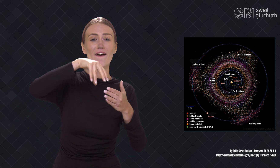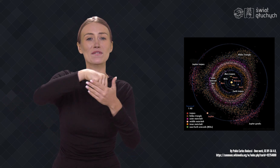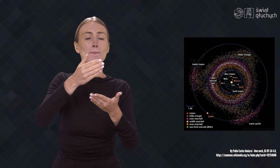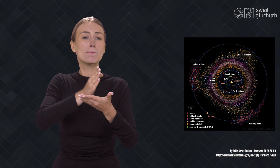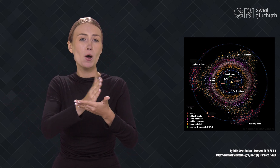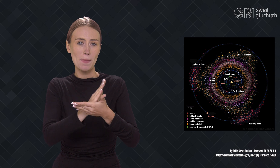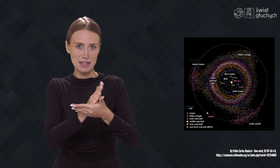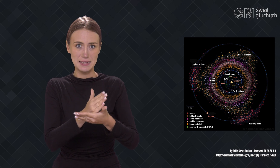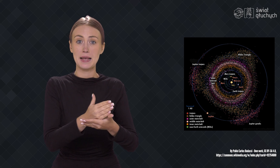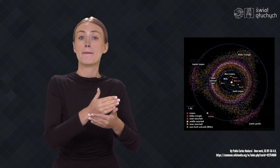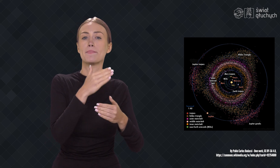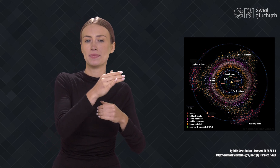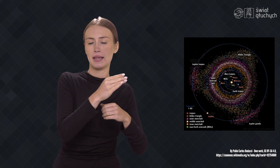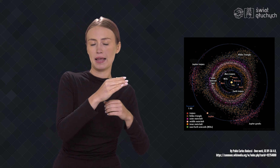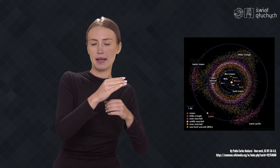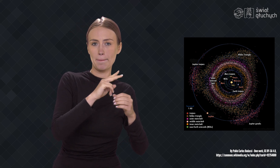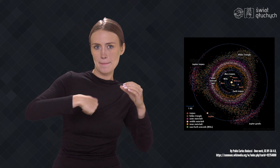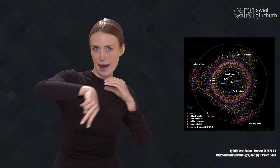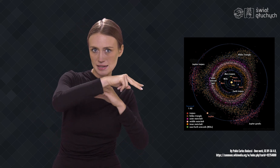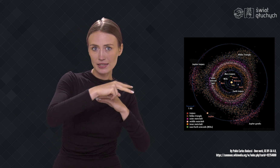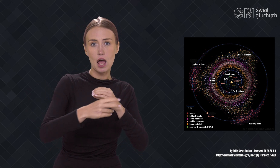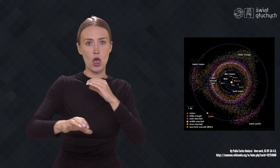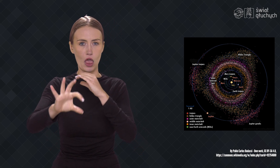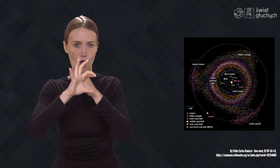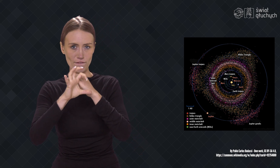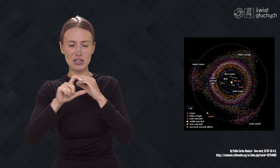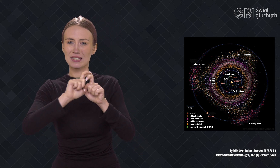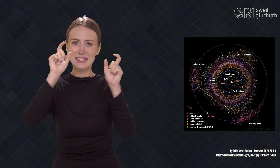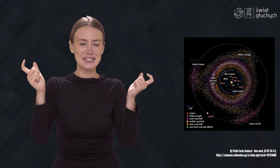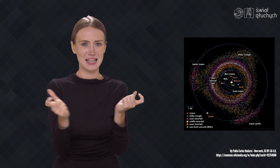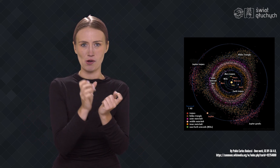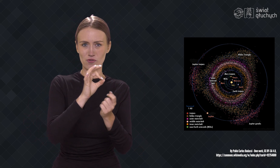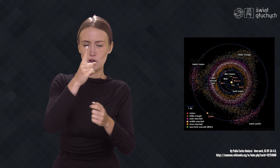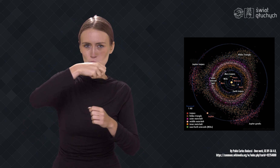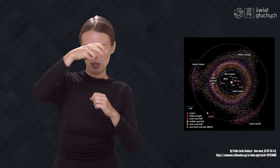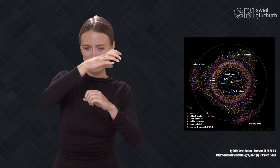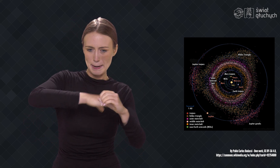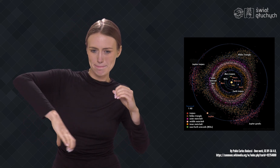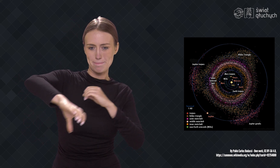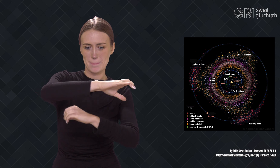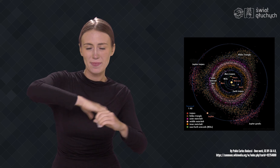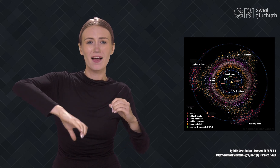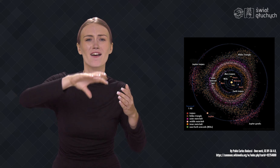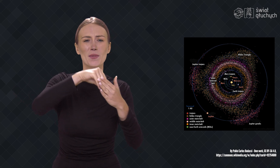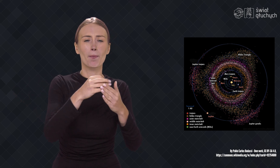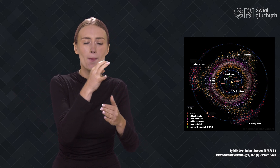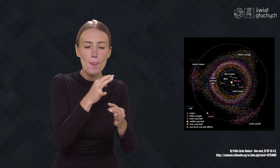located between the planets Mars and Jupiter. It is a ring surrounding the entire Solar System.